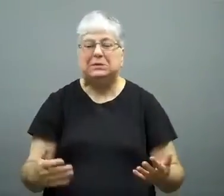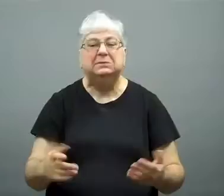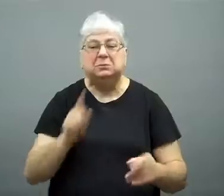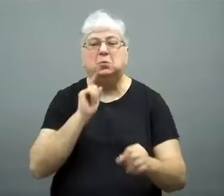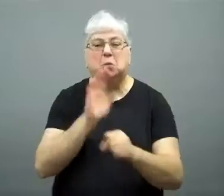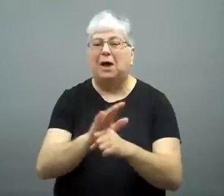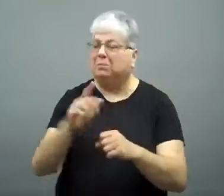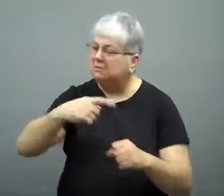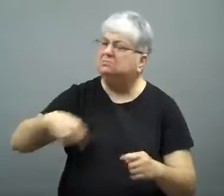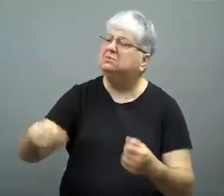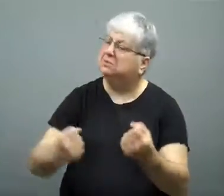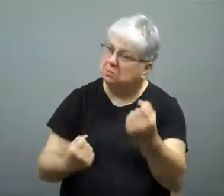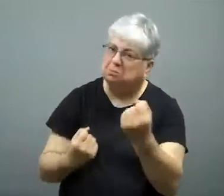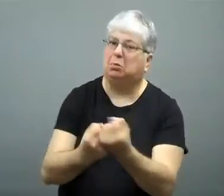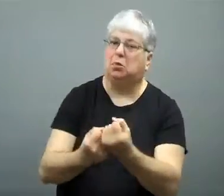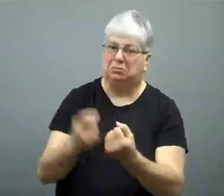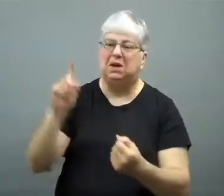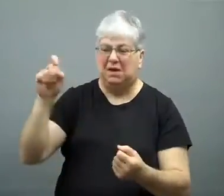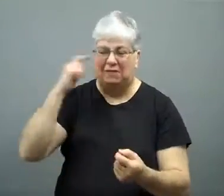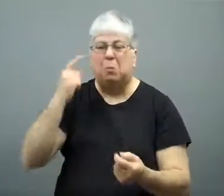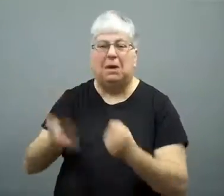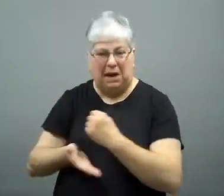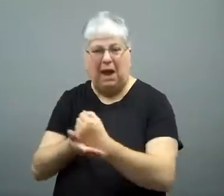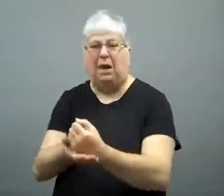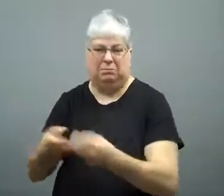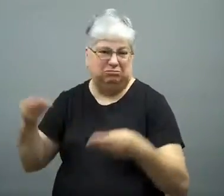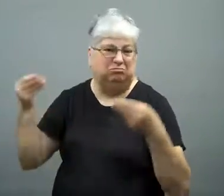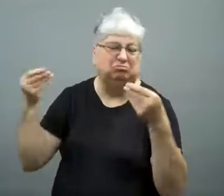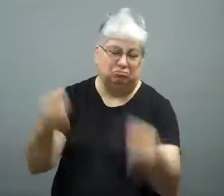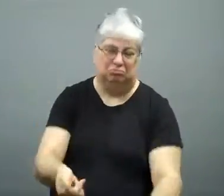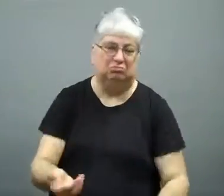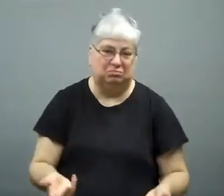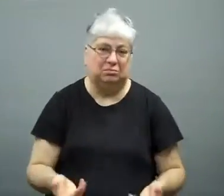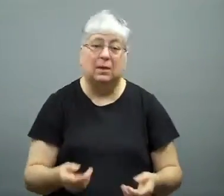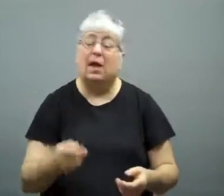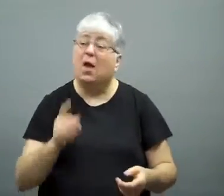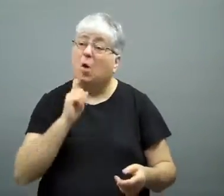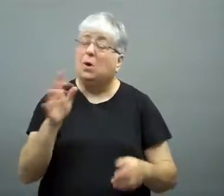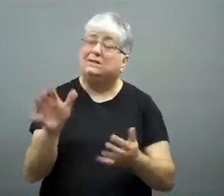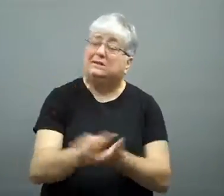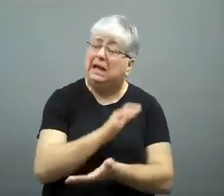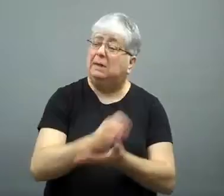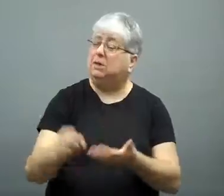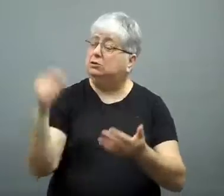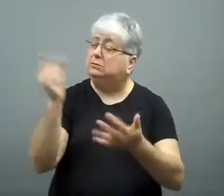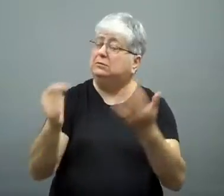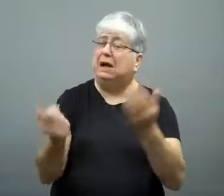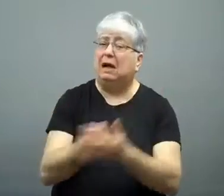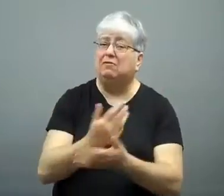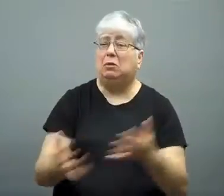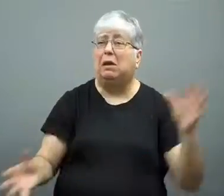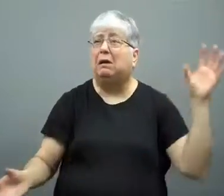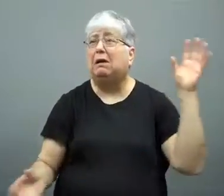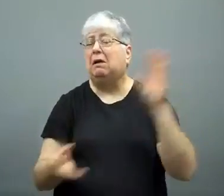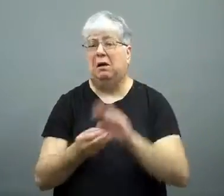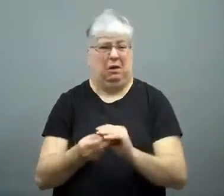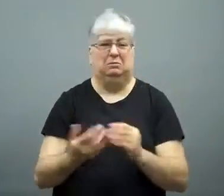He promised support and financial aid from the government.